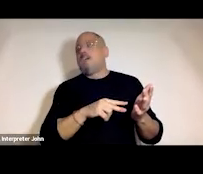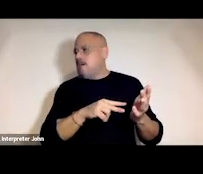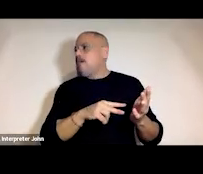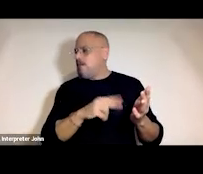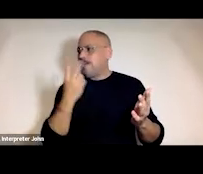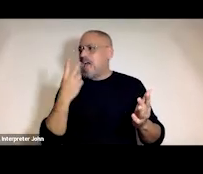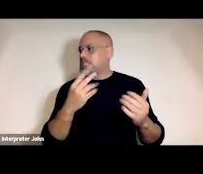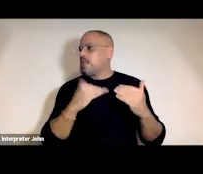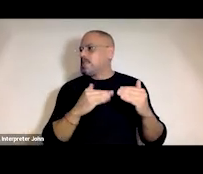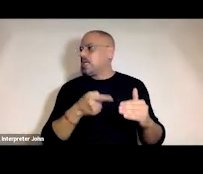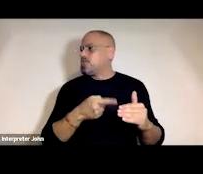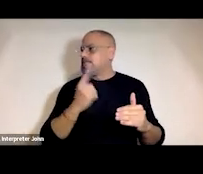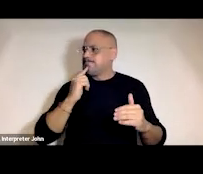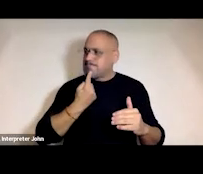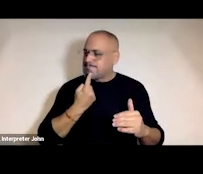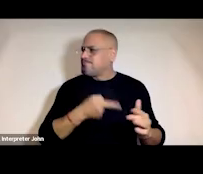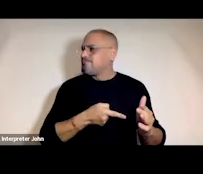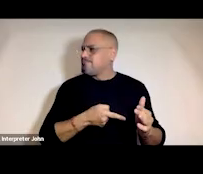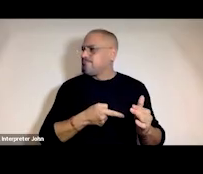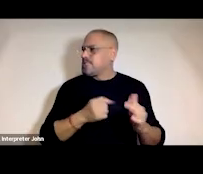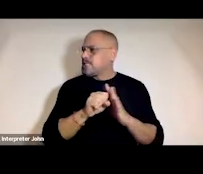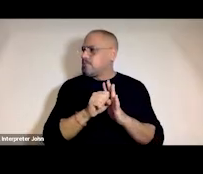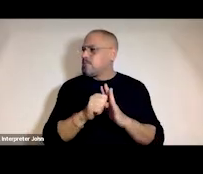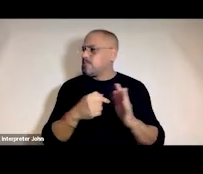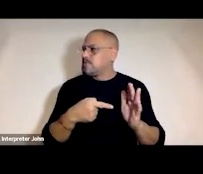and the severity of those symptoms the way that you do.